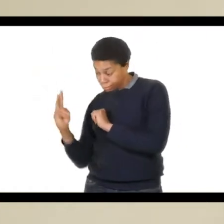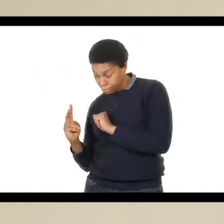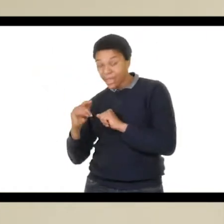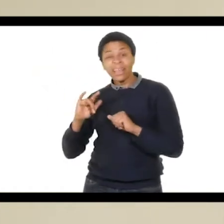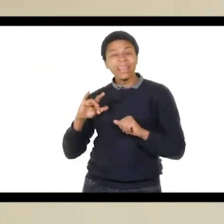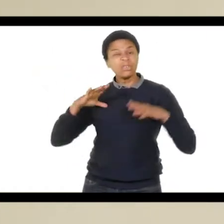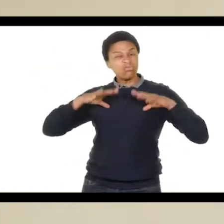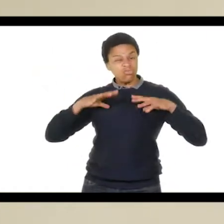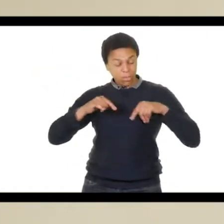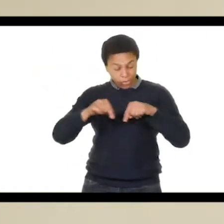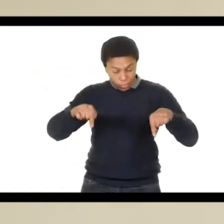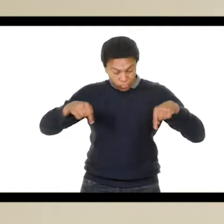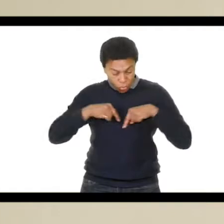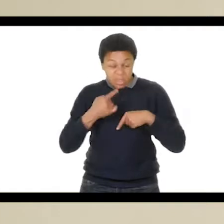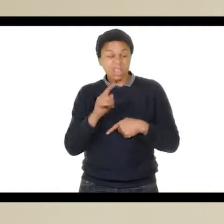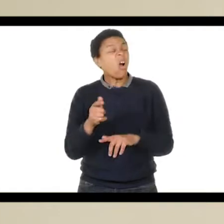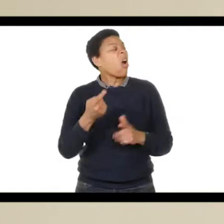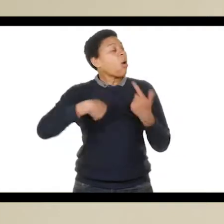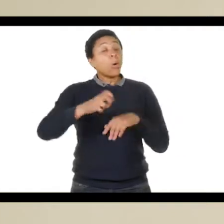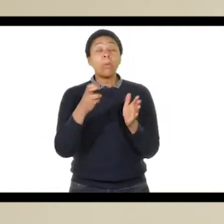we’ll all travel together to the, you know, to the registrar.”